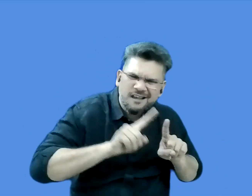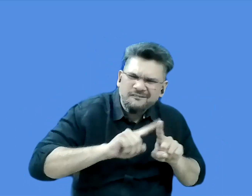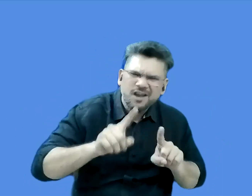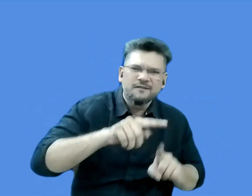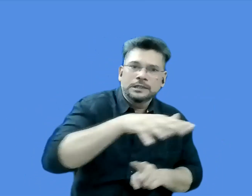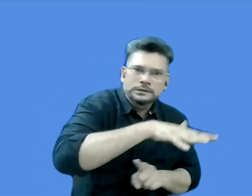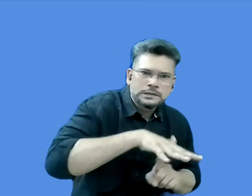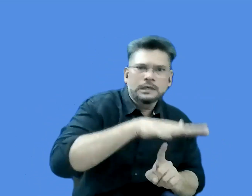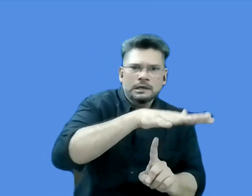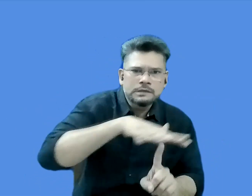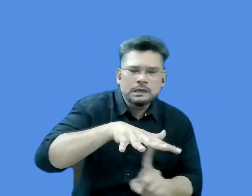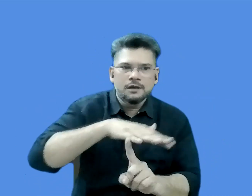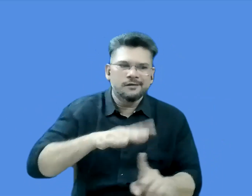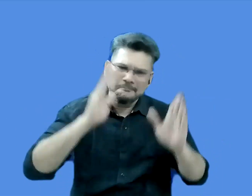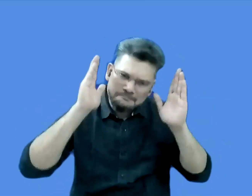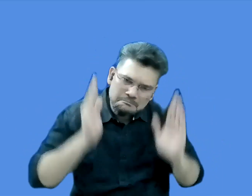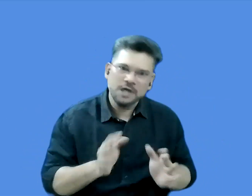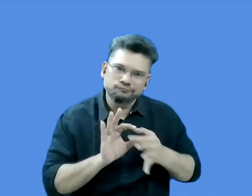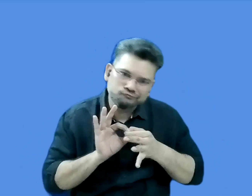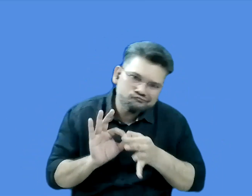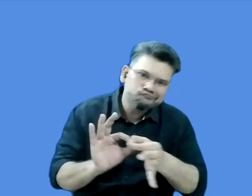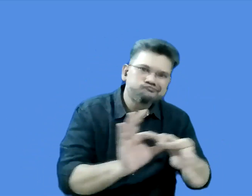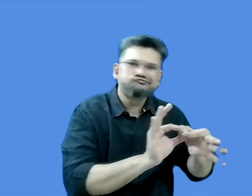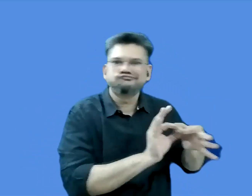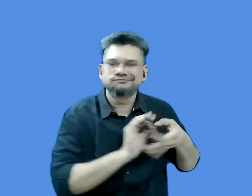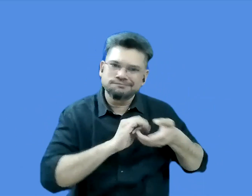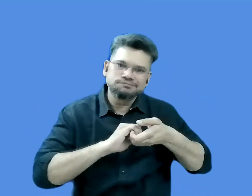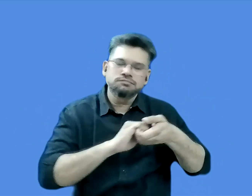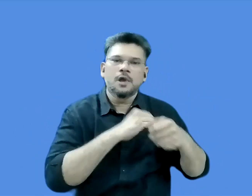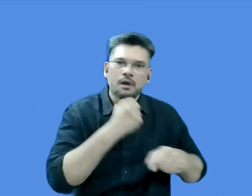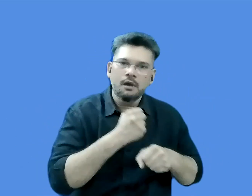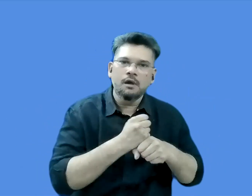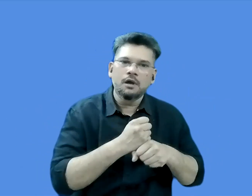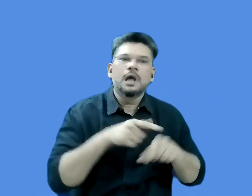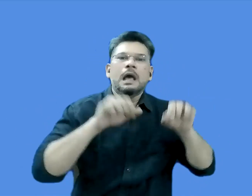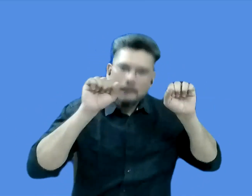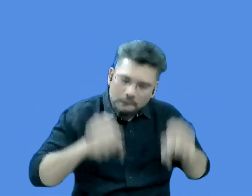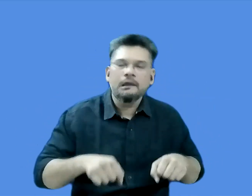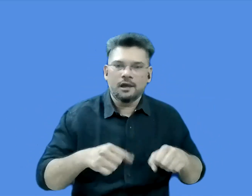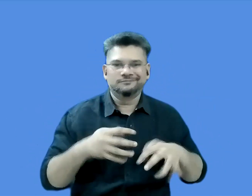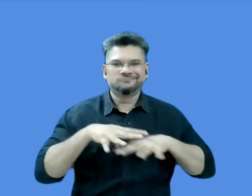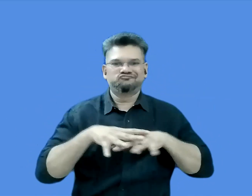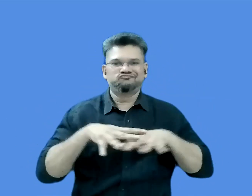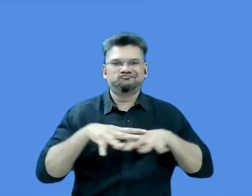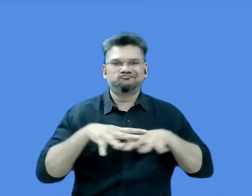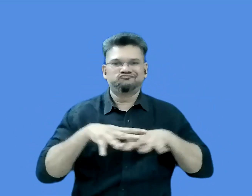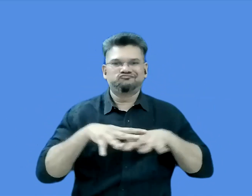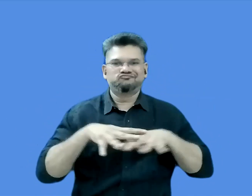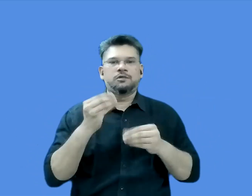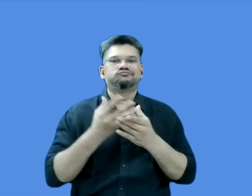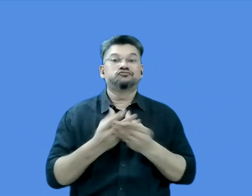there should be an inter-sectoral cooperation between all of the teams in different sector, cross-sectorial issued to tackle